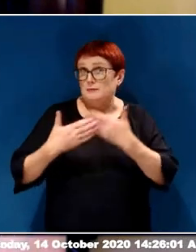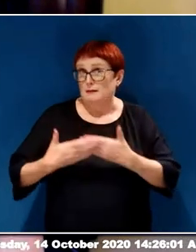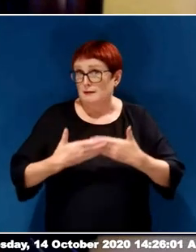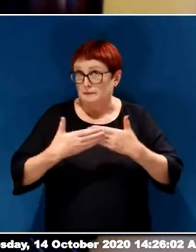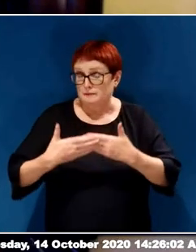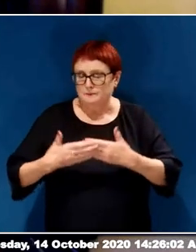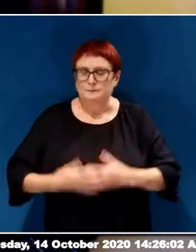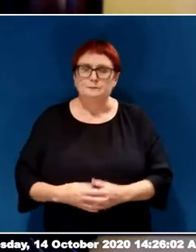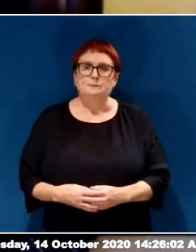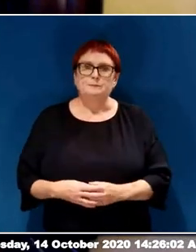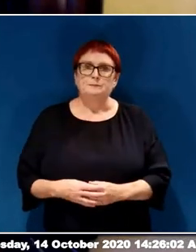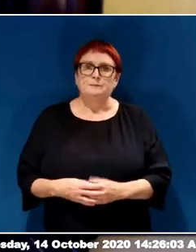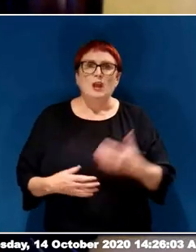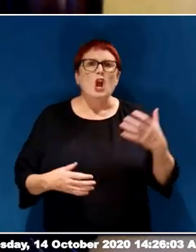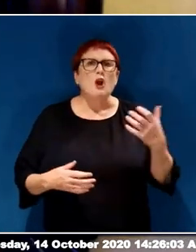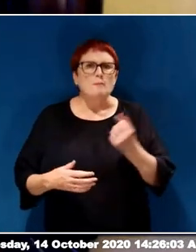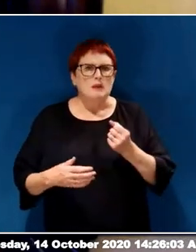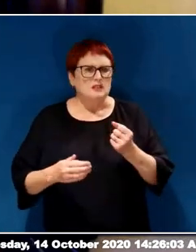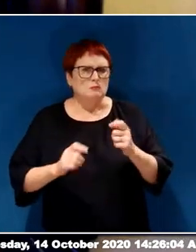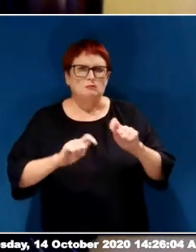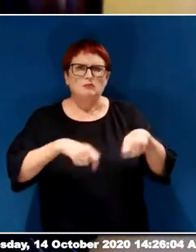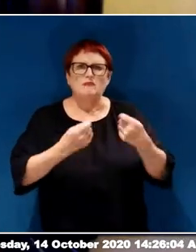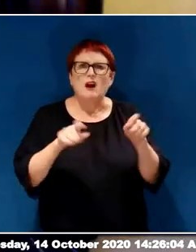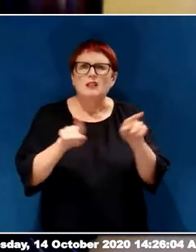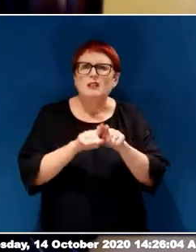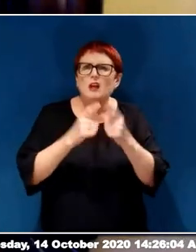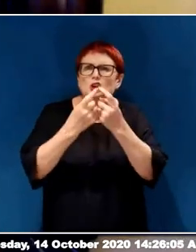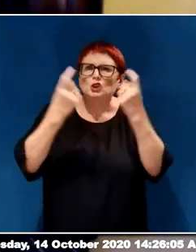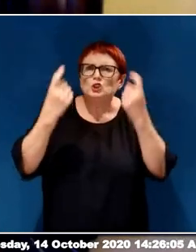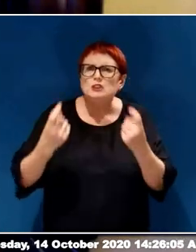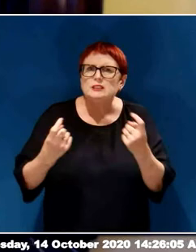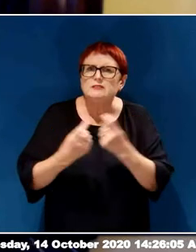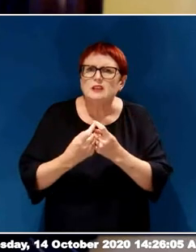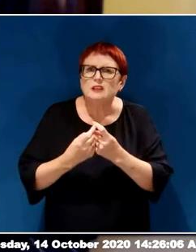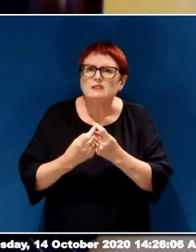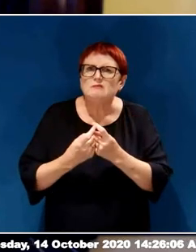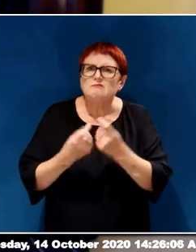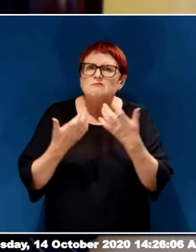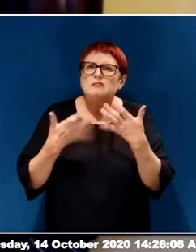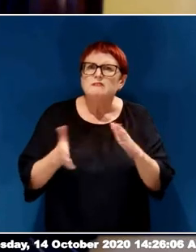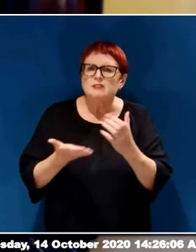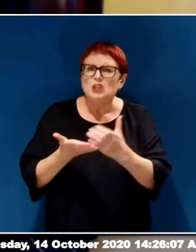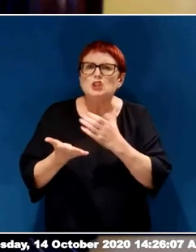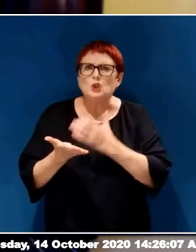of those modules through the website, which is provided by Education Services Australia.